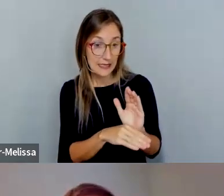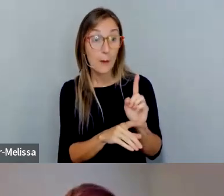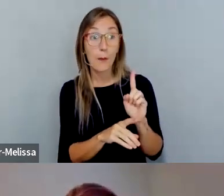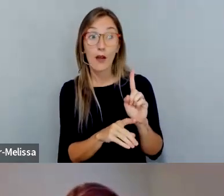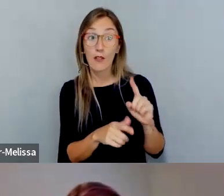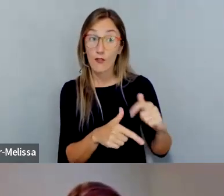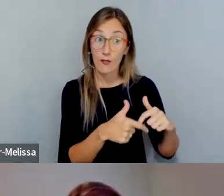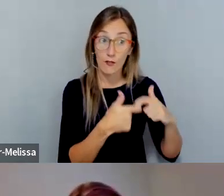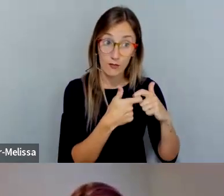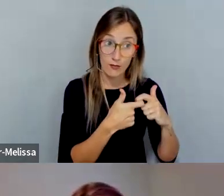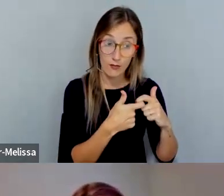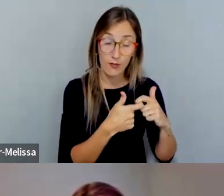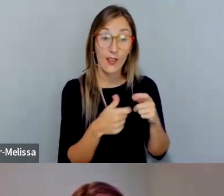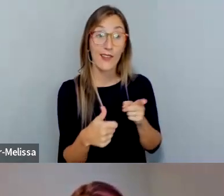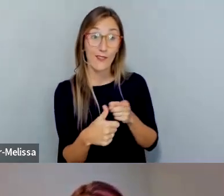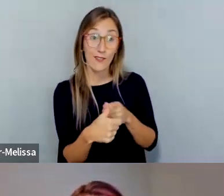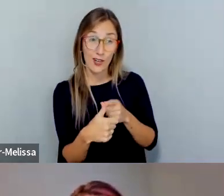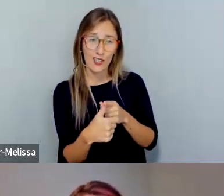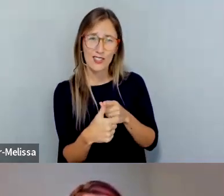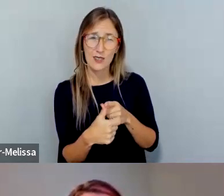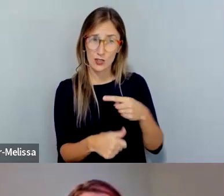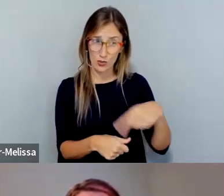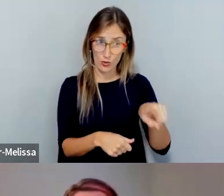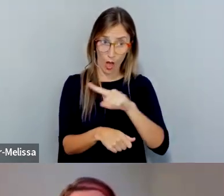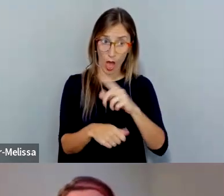That is okay. We are glad you are here. I am going to